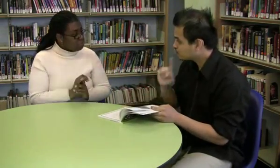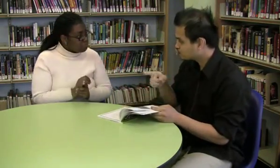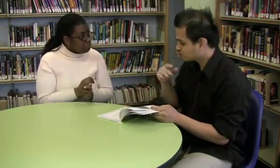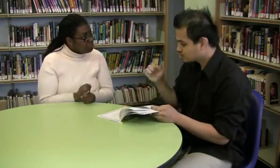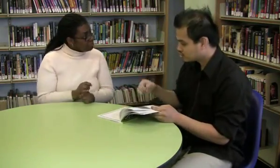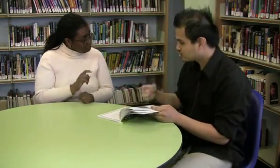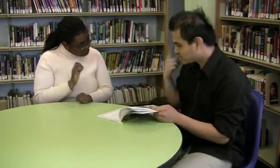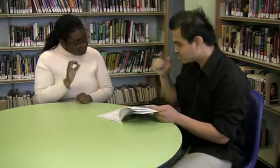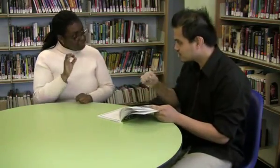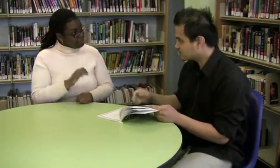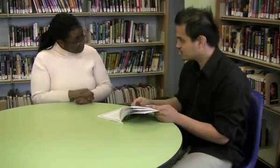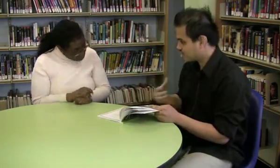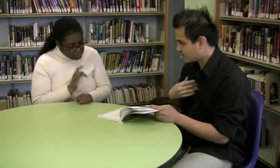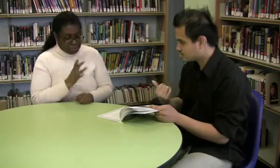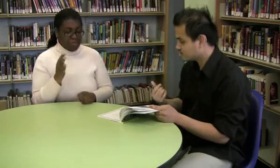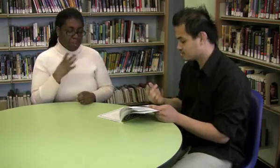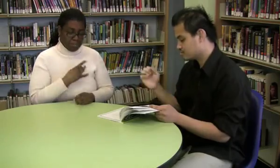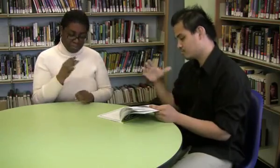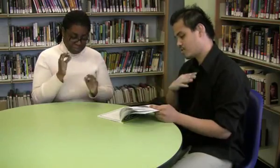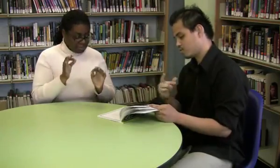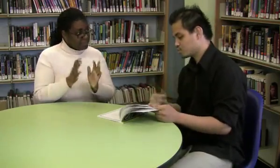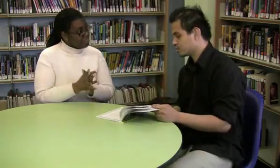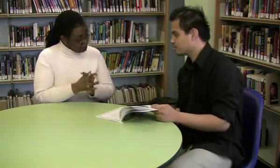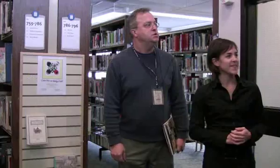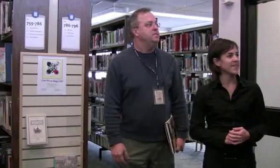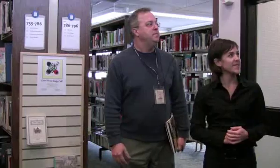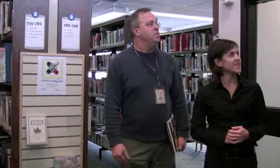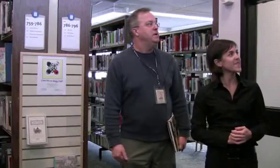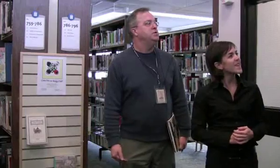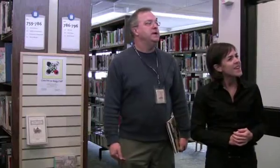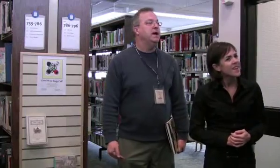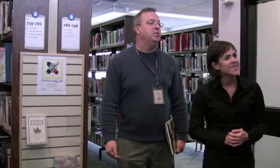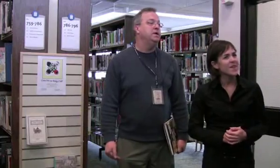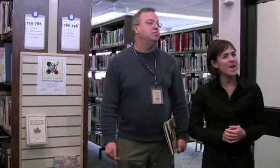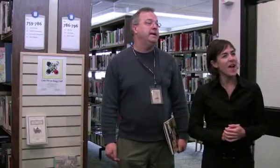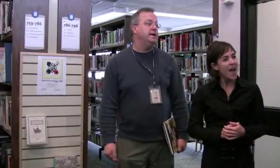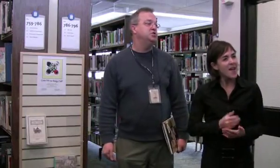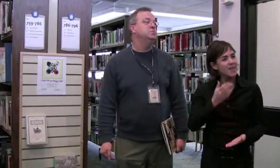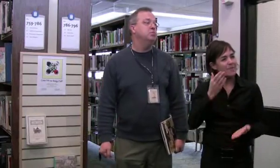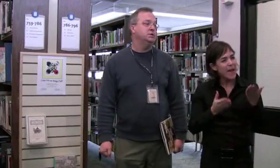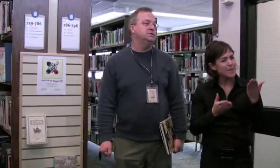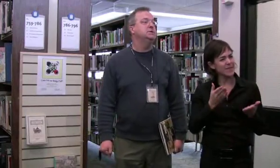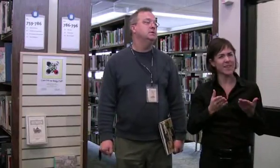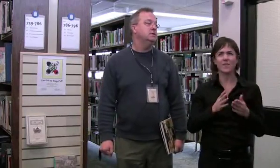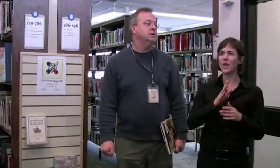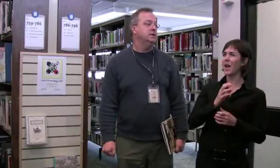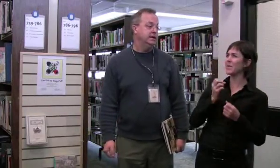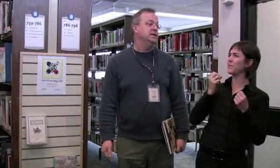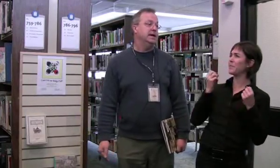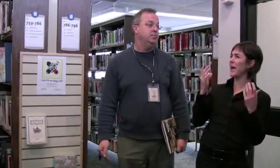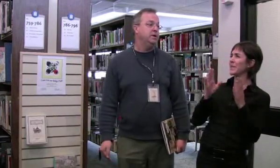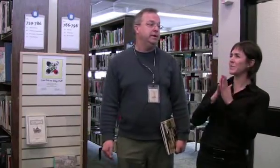Yes, I think I will take this home. You might be wondering how we